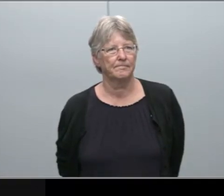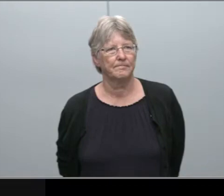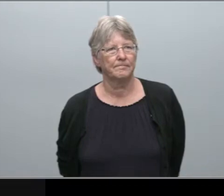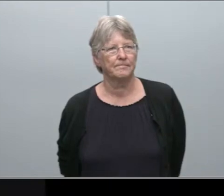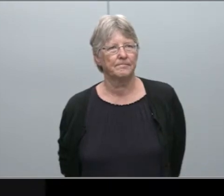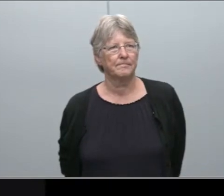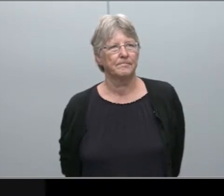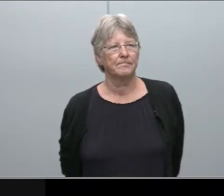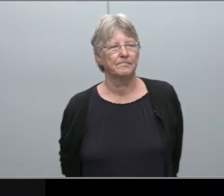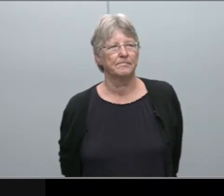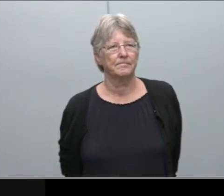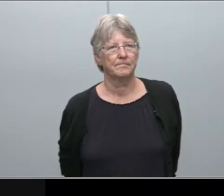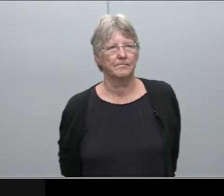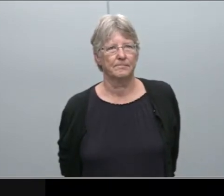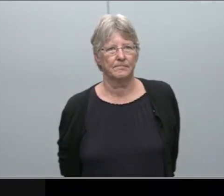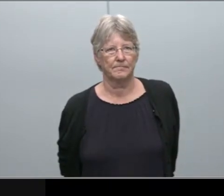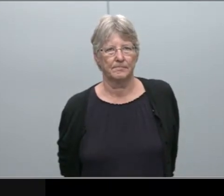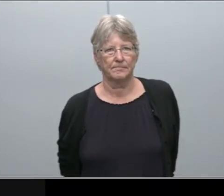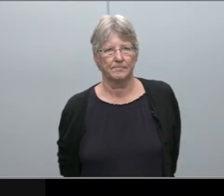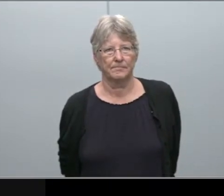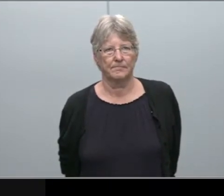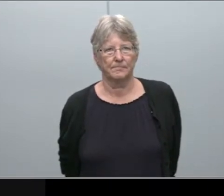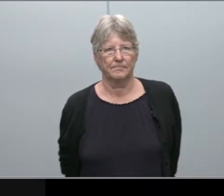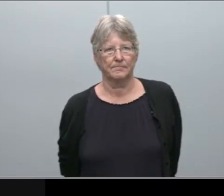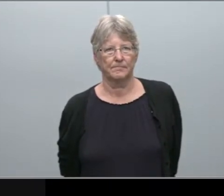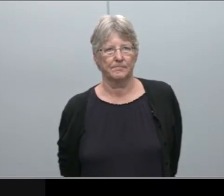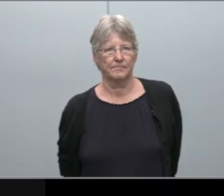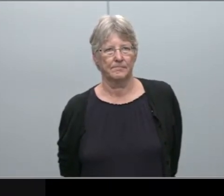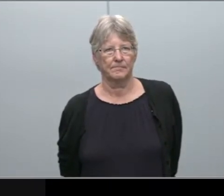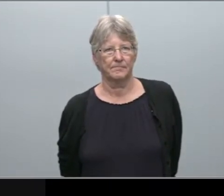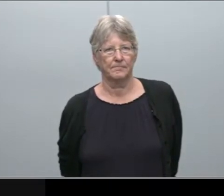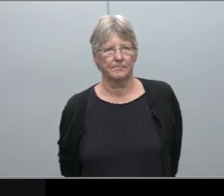So based on our 44 participants and our 37 thoughts